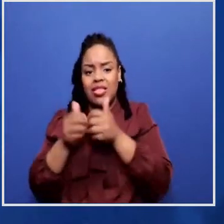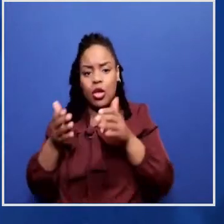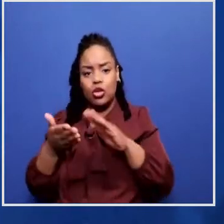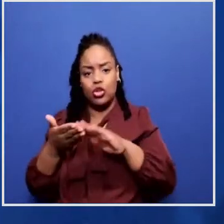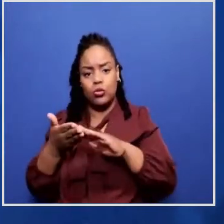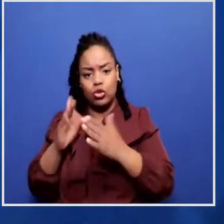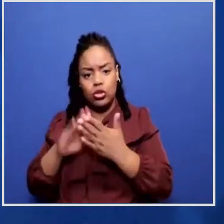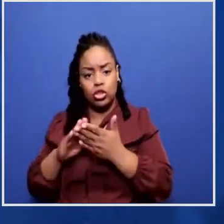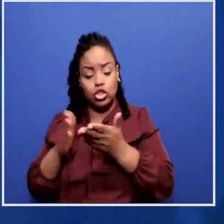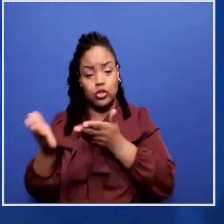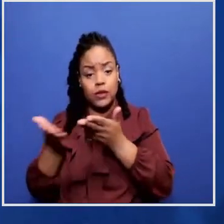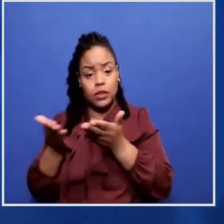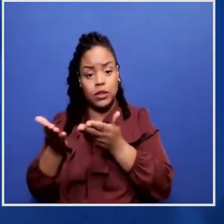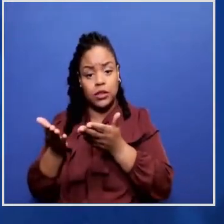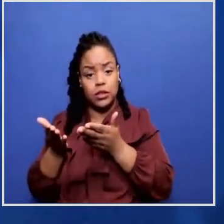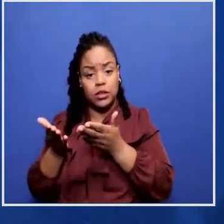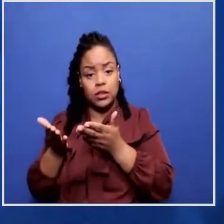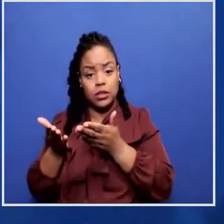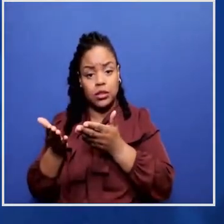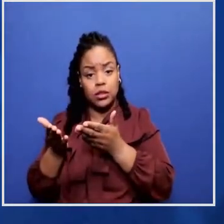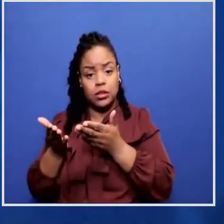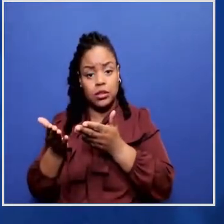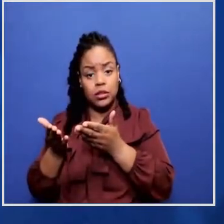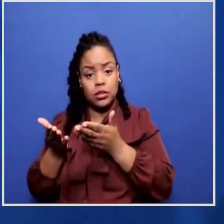SAID THIS ABOUT SERVICE.